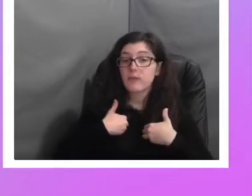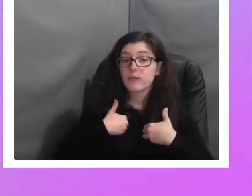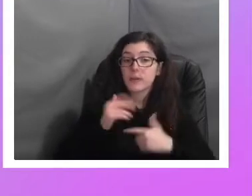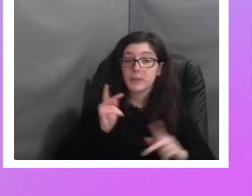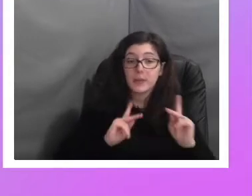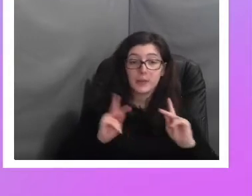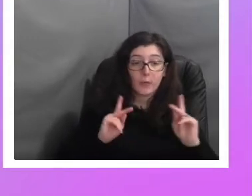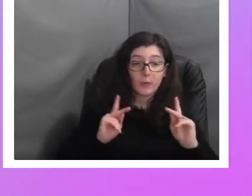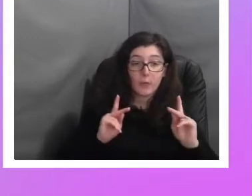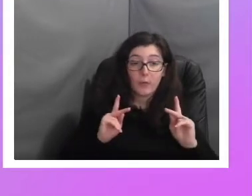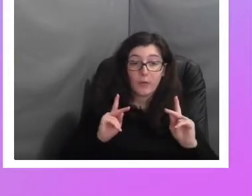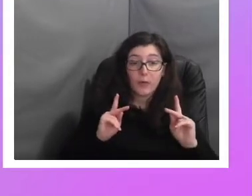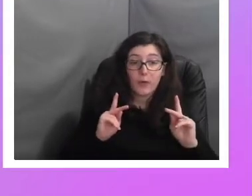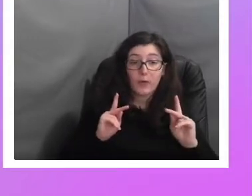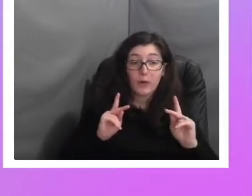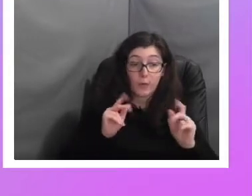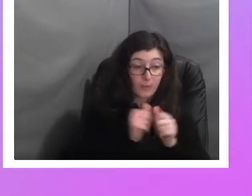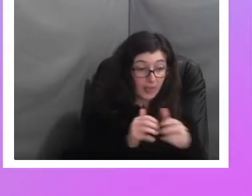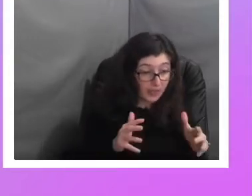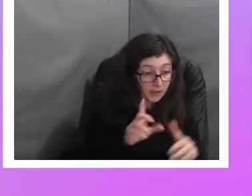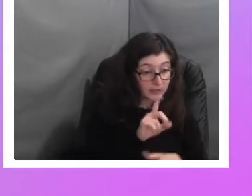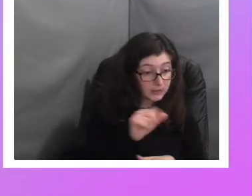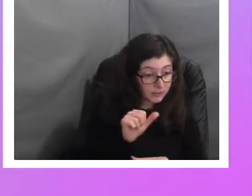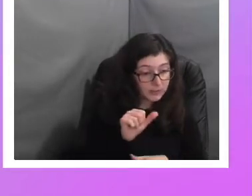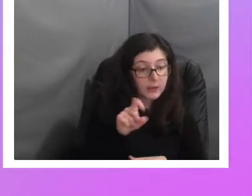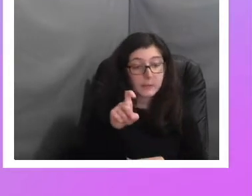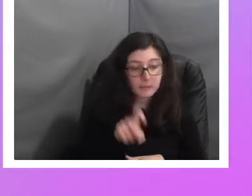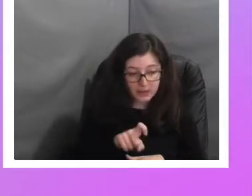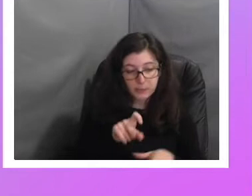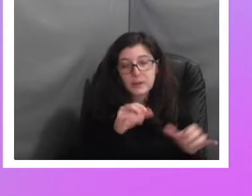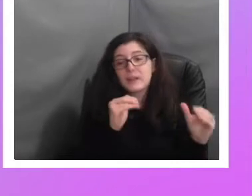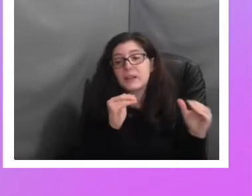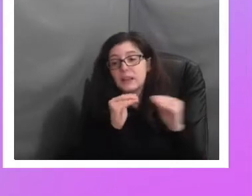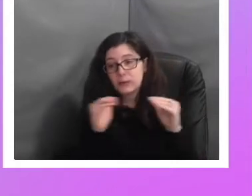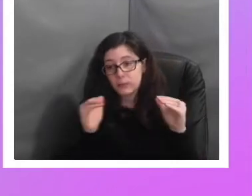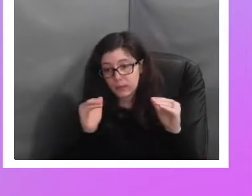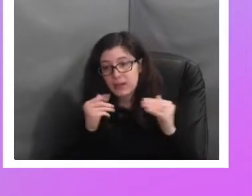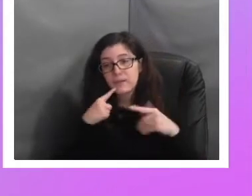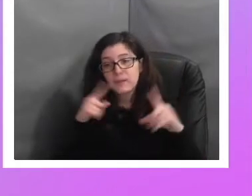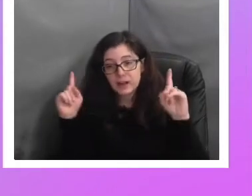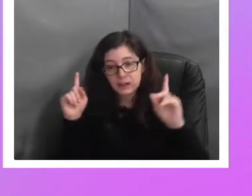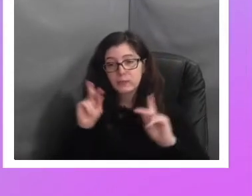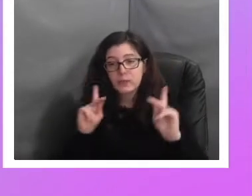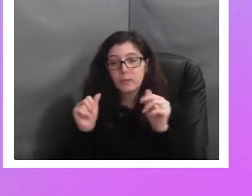it has to make equally effectively for people with disabilities, and the way you do that is providing